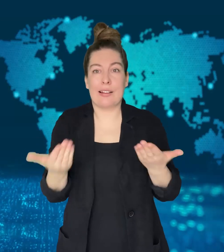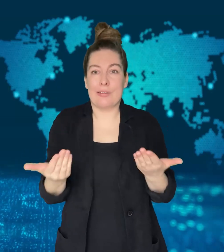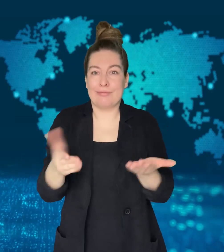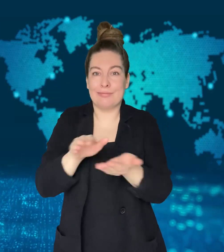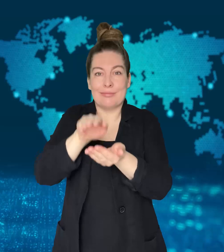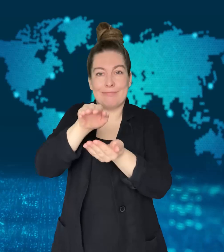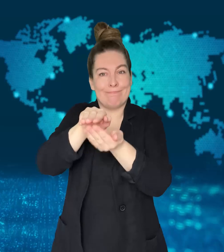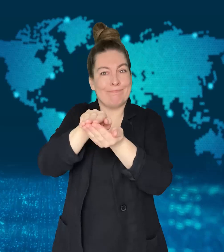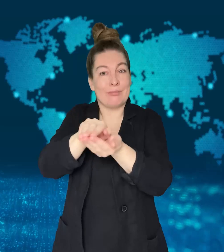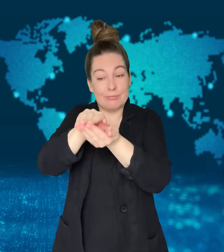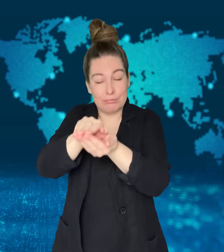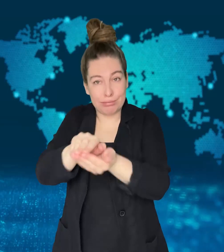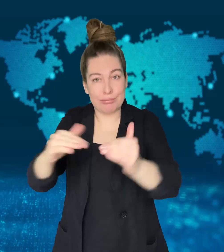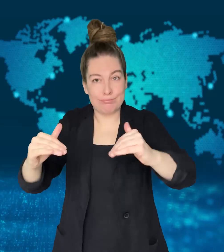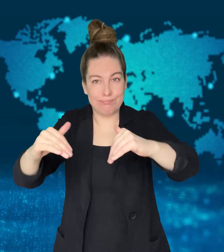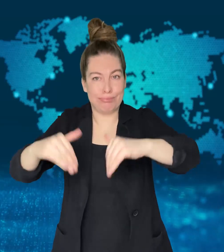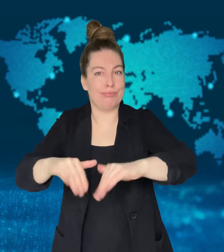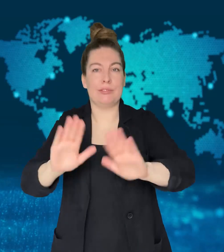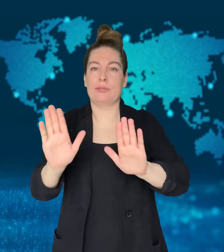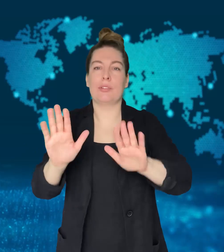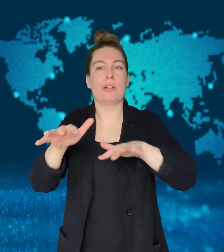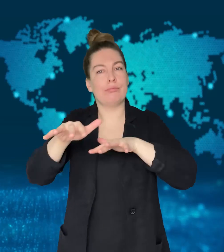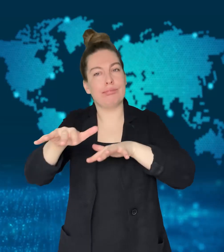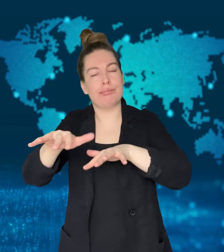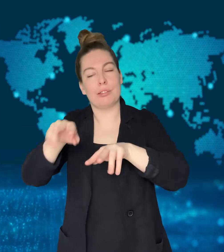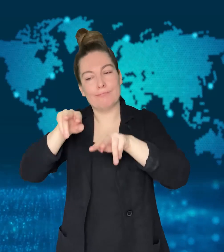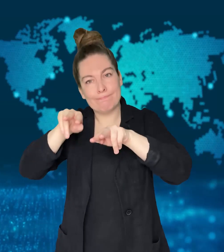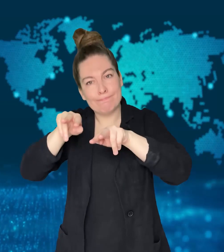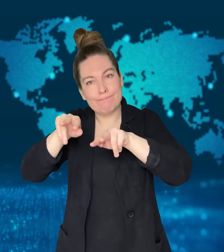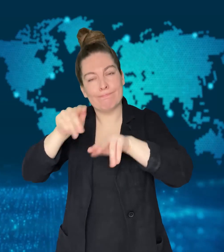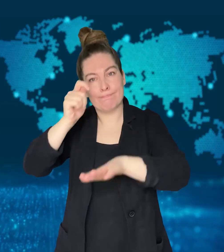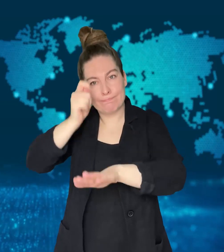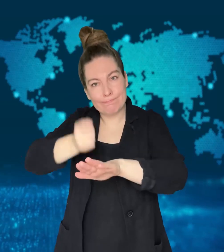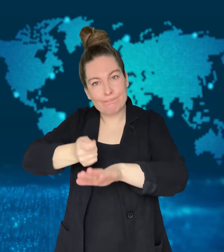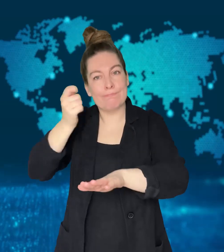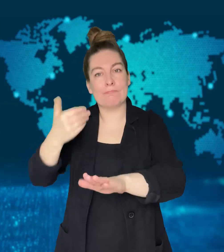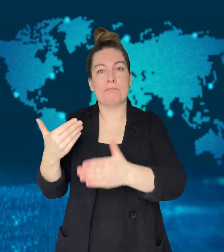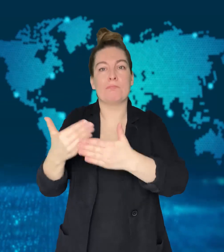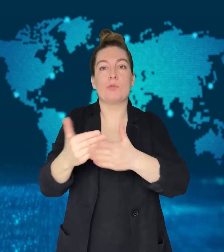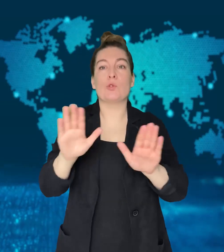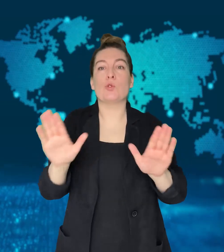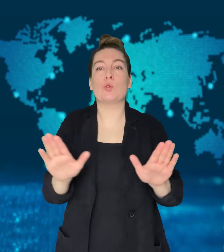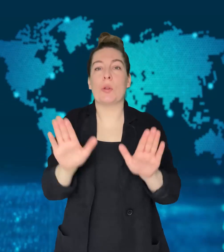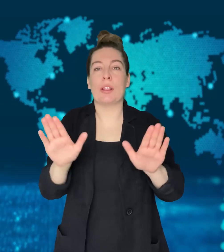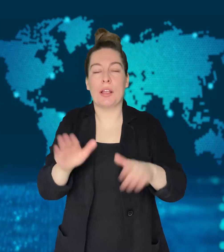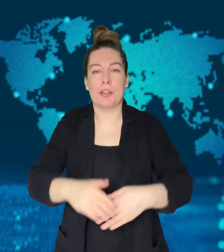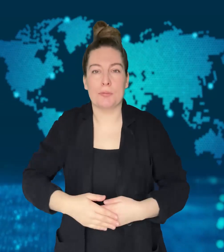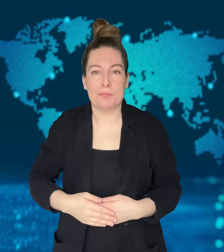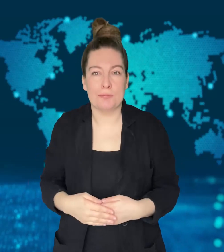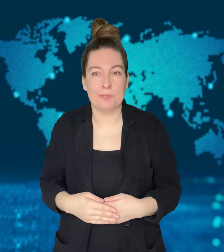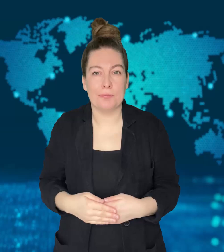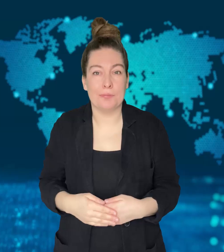During the funeral, Israel launched air strikes in southern Lebanon.